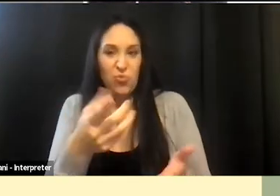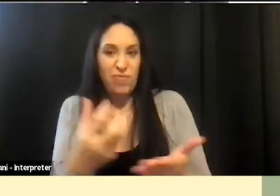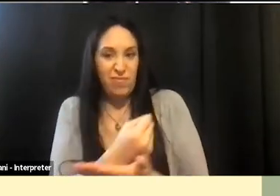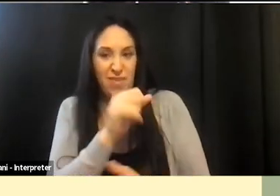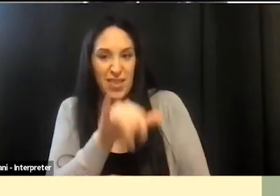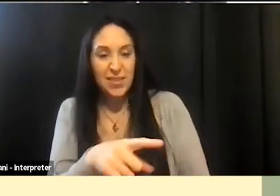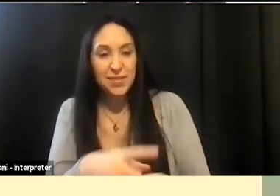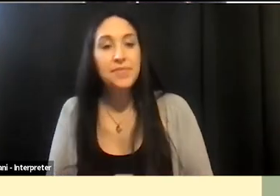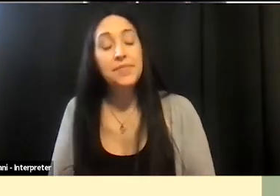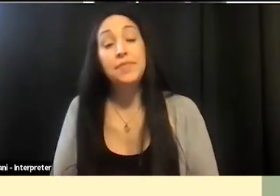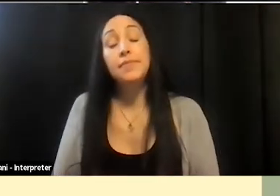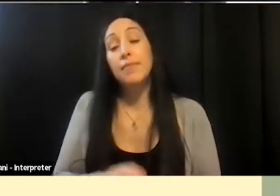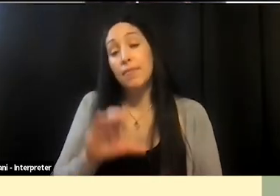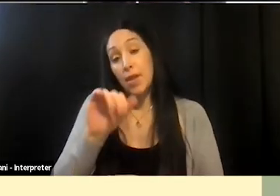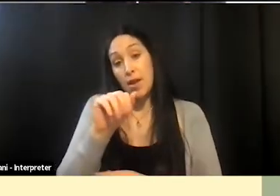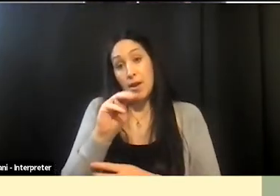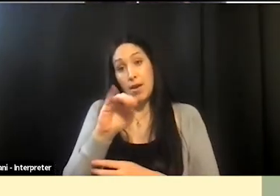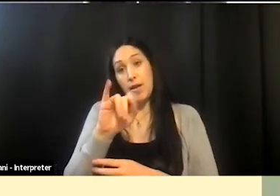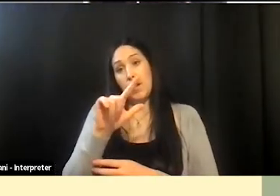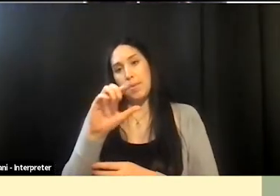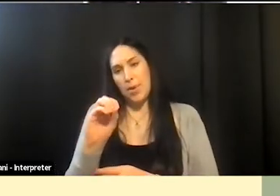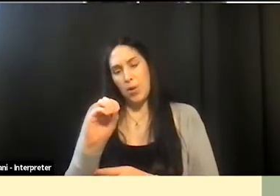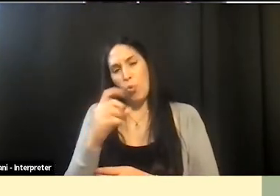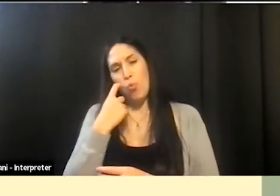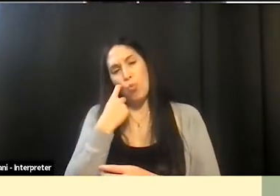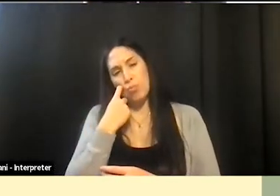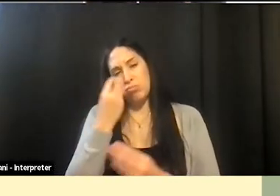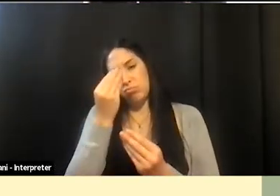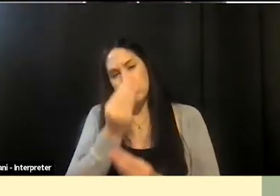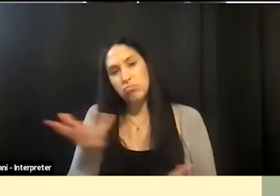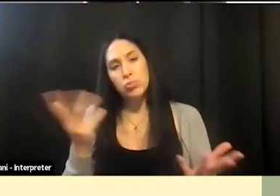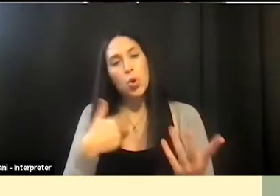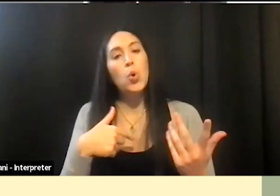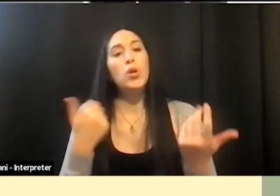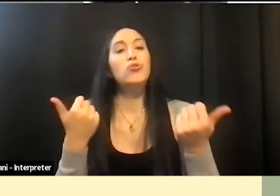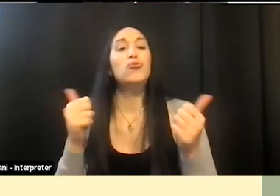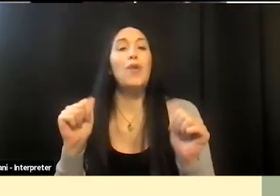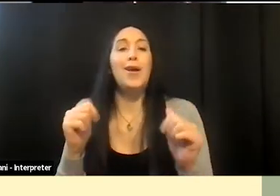As Camilo was telling you, we are trying to centralize the materials